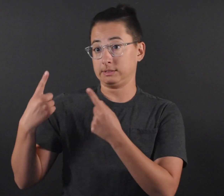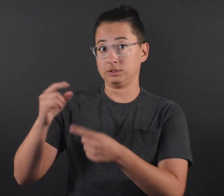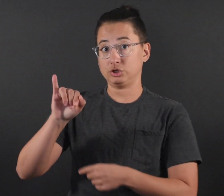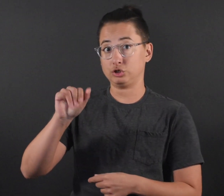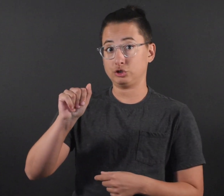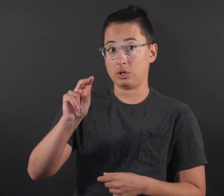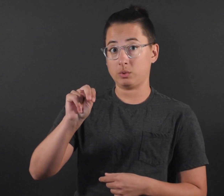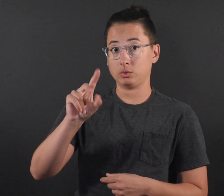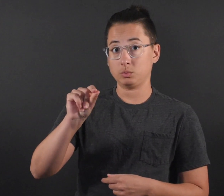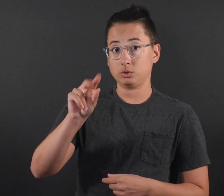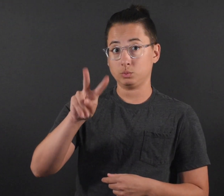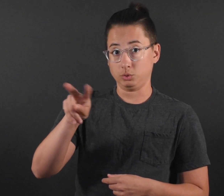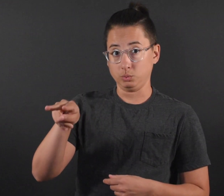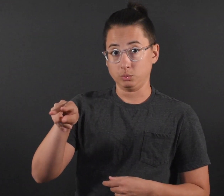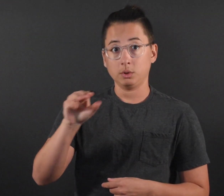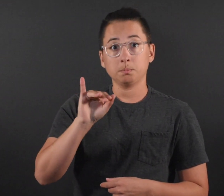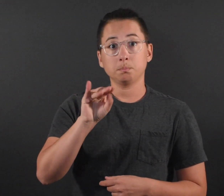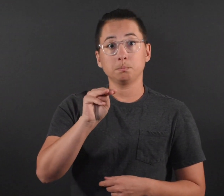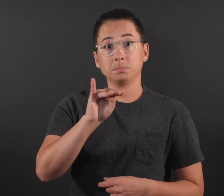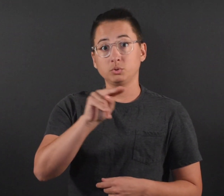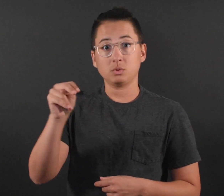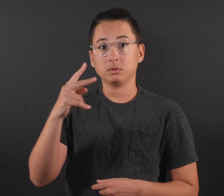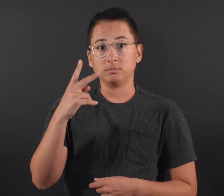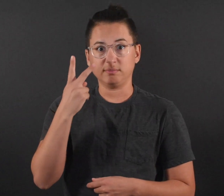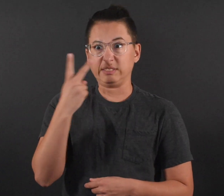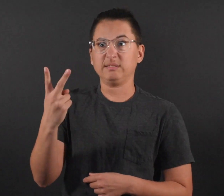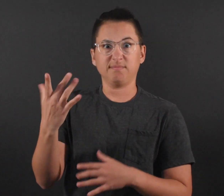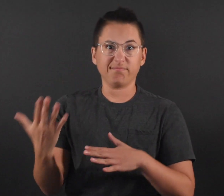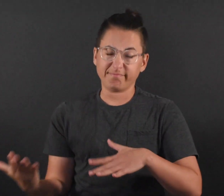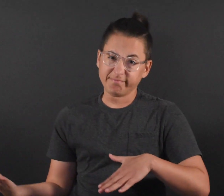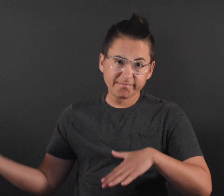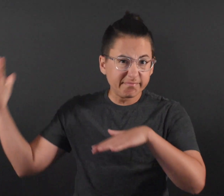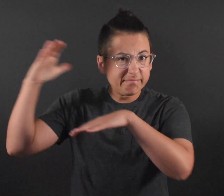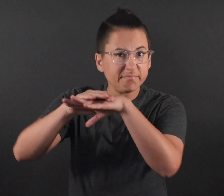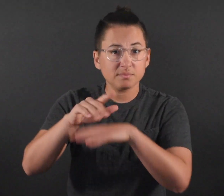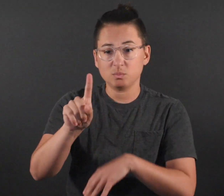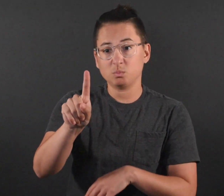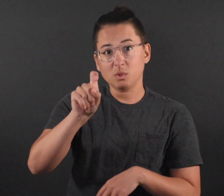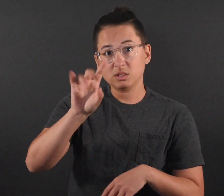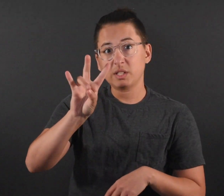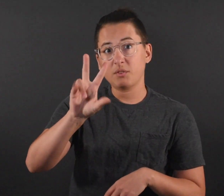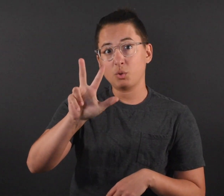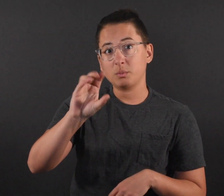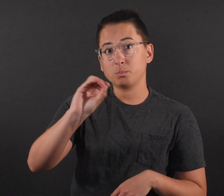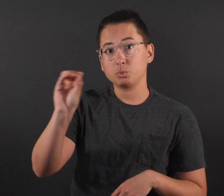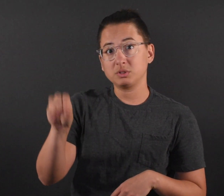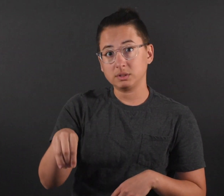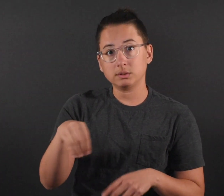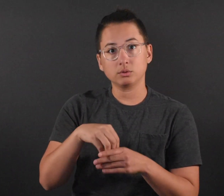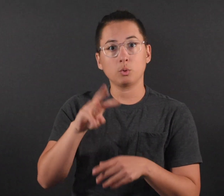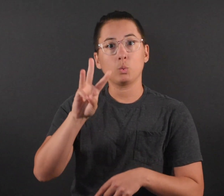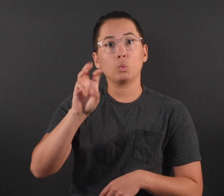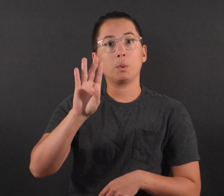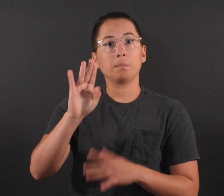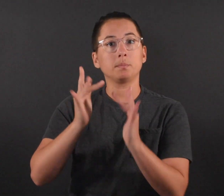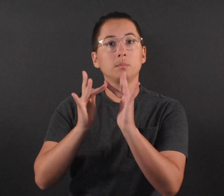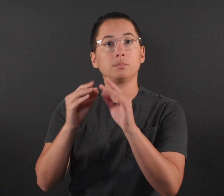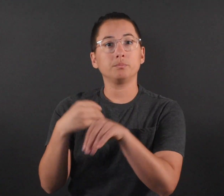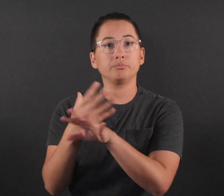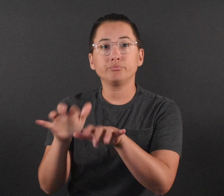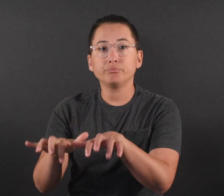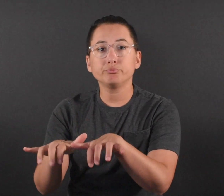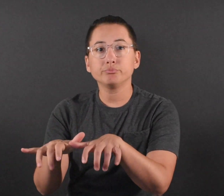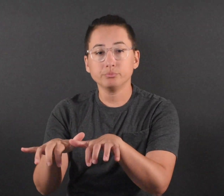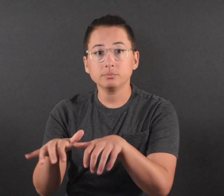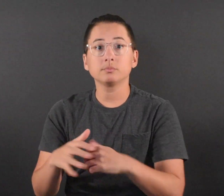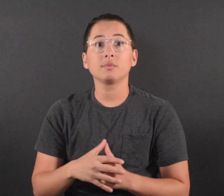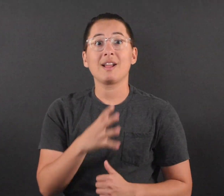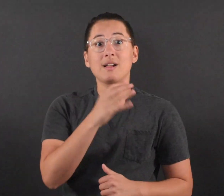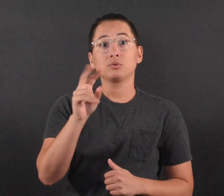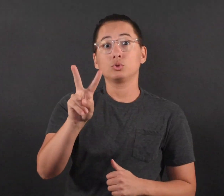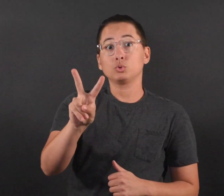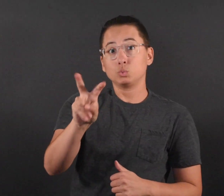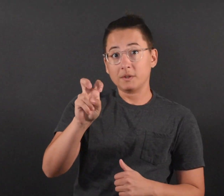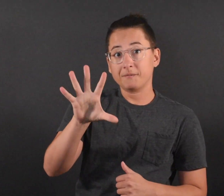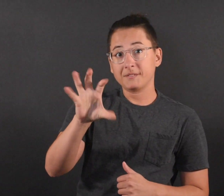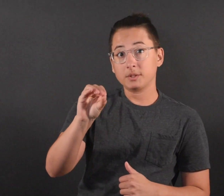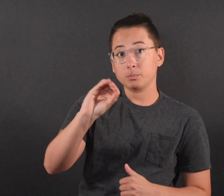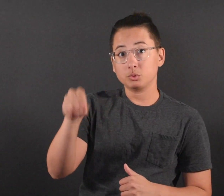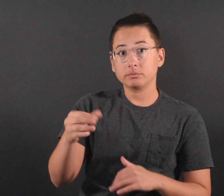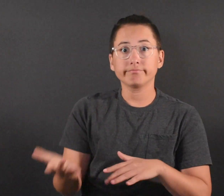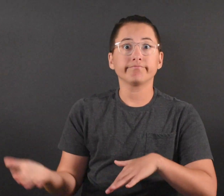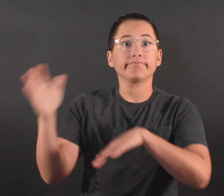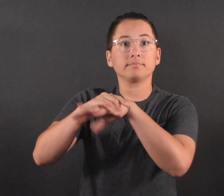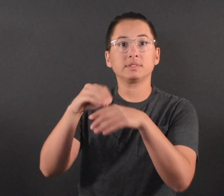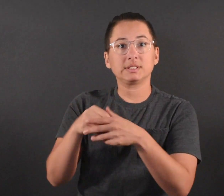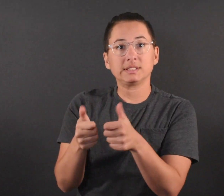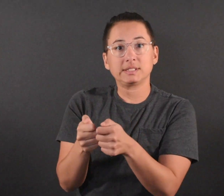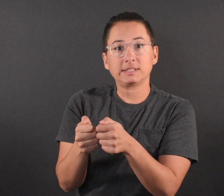Minnesota has also seen a 173% increase in web chats (since January 2022) and 250% increase